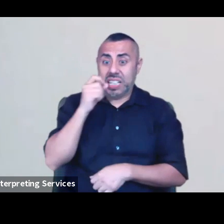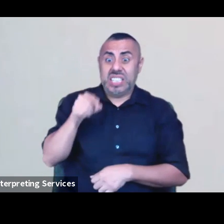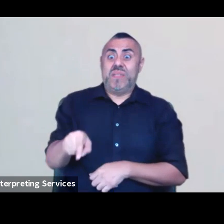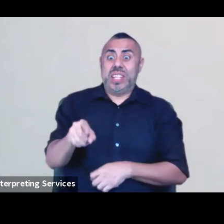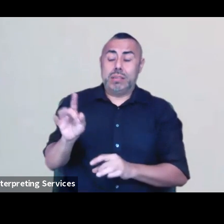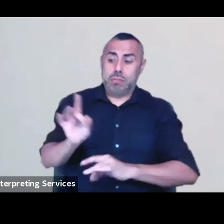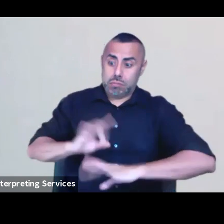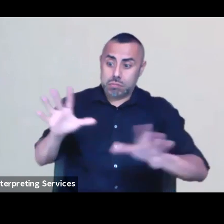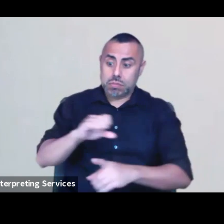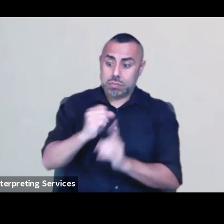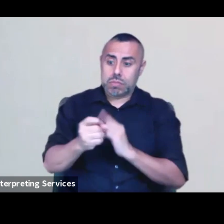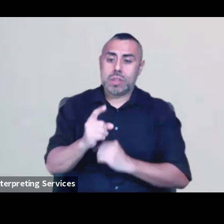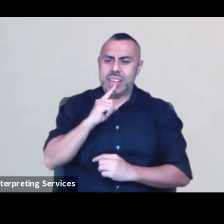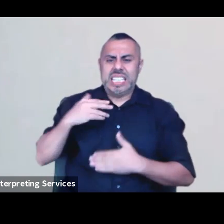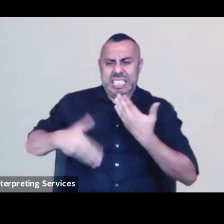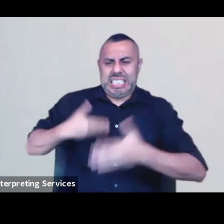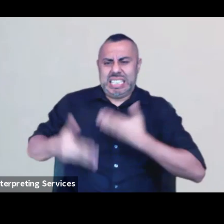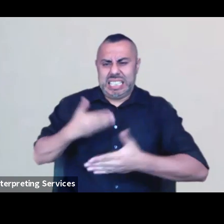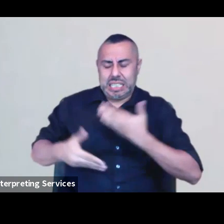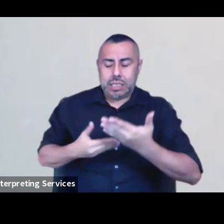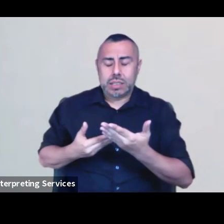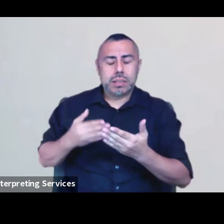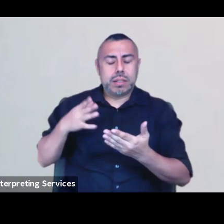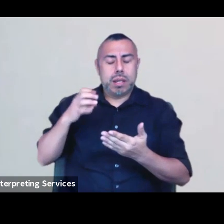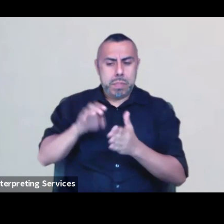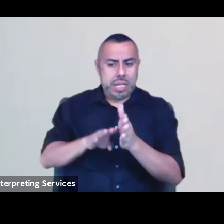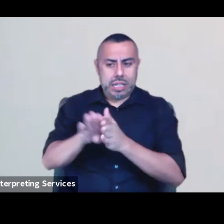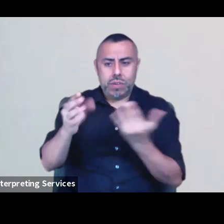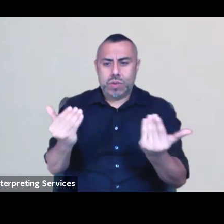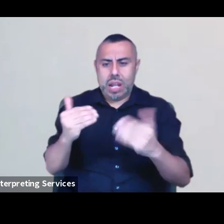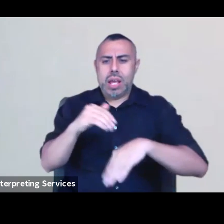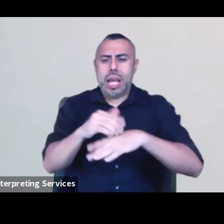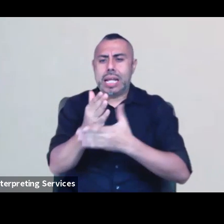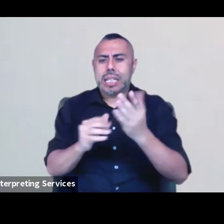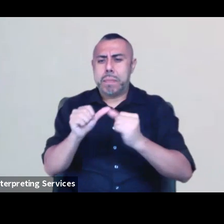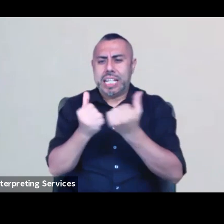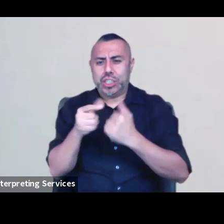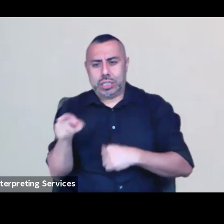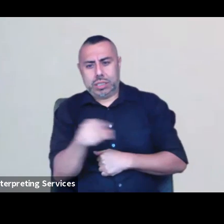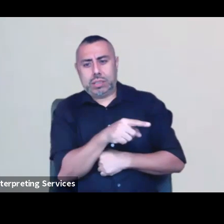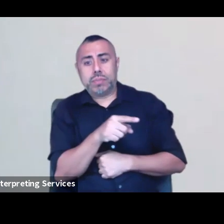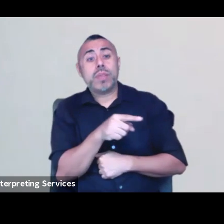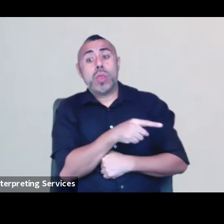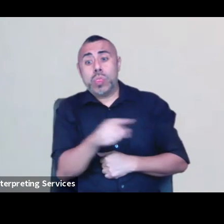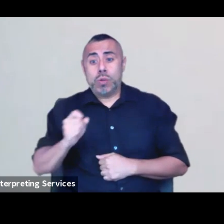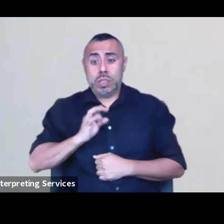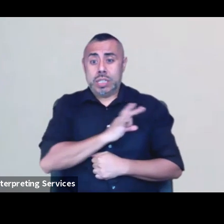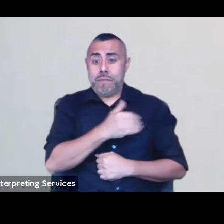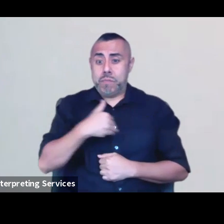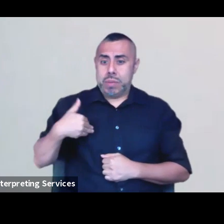at some of these agencies. Their staff members are there to help you so even though it can be intimidating,